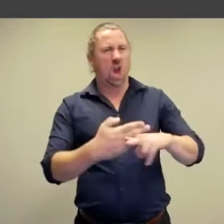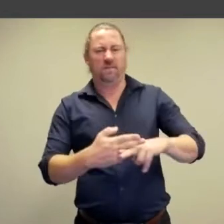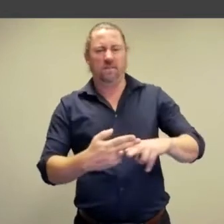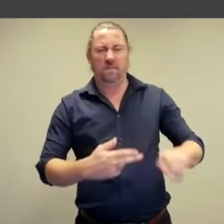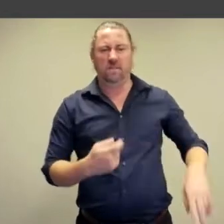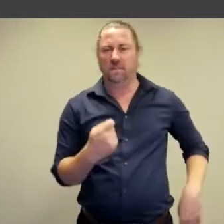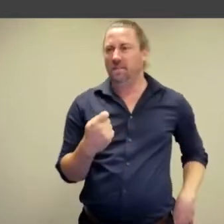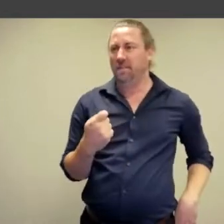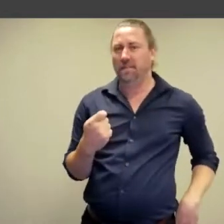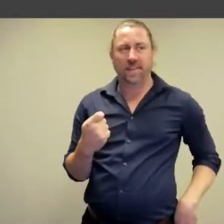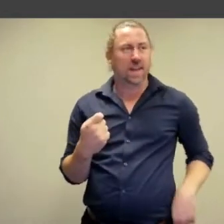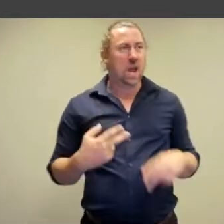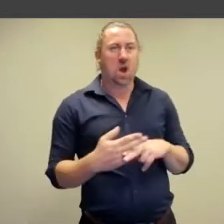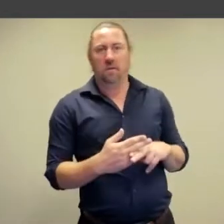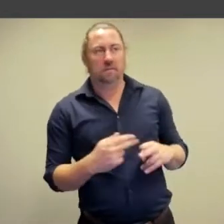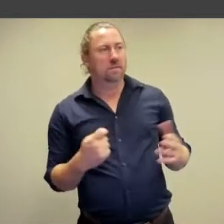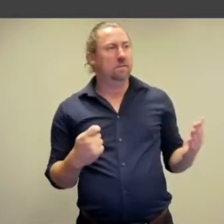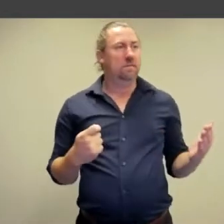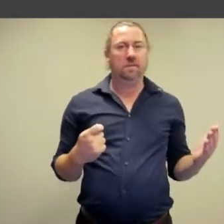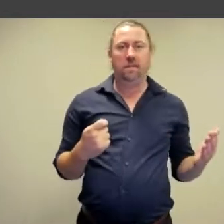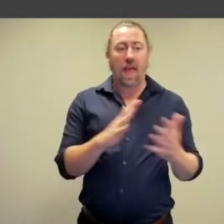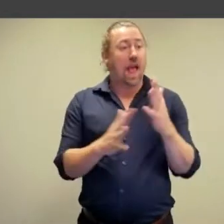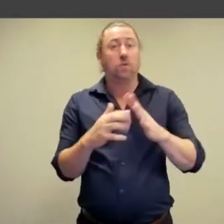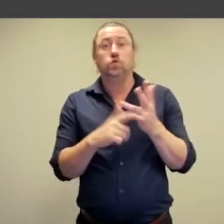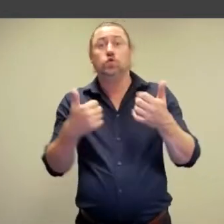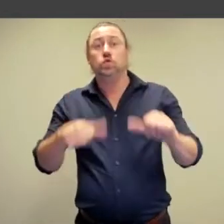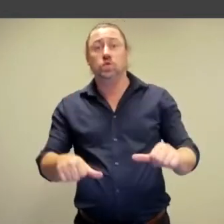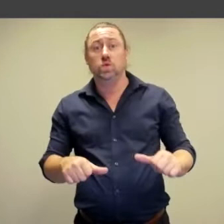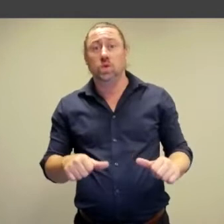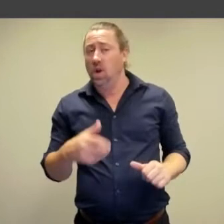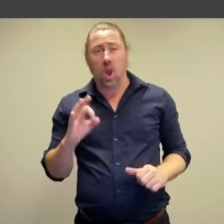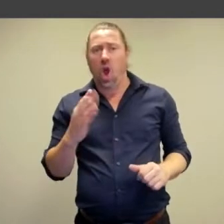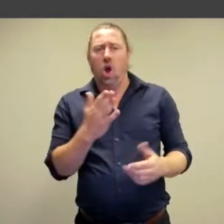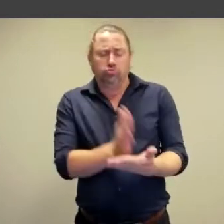In order to demonstrate using this knife, she doesn't use it against the chopping